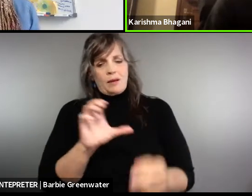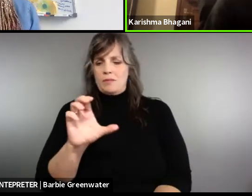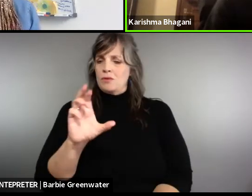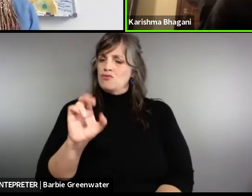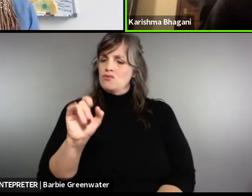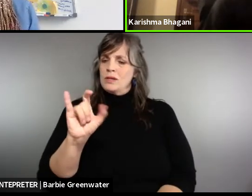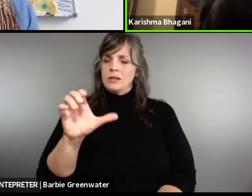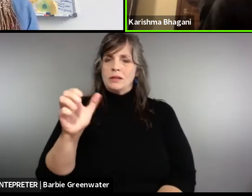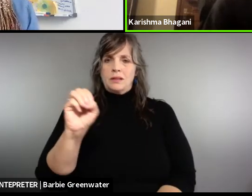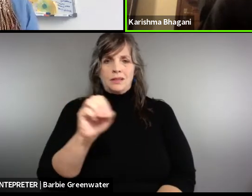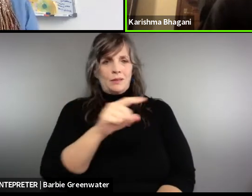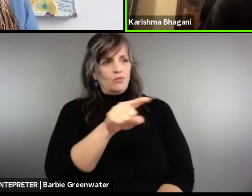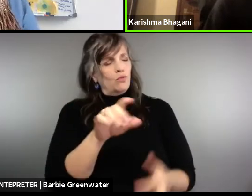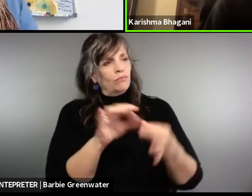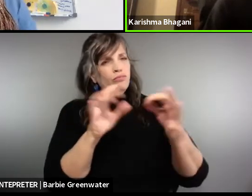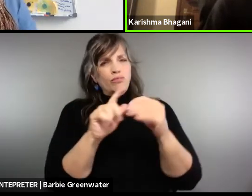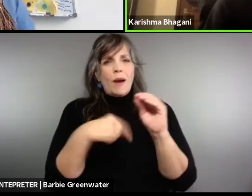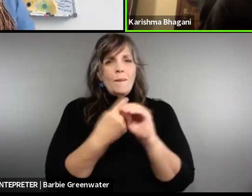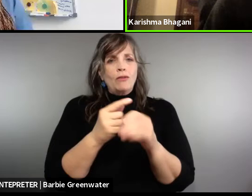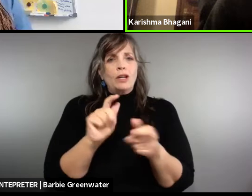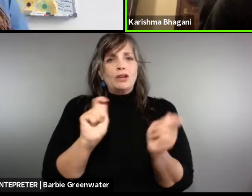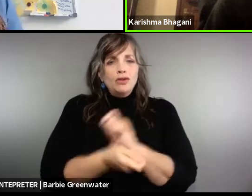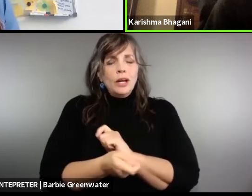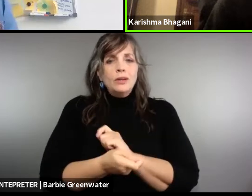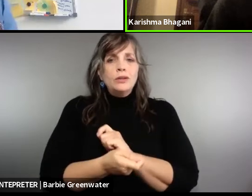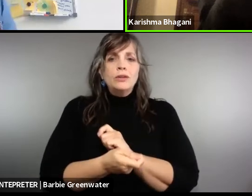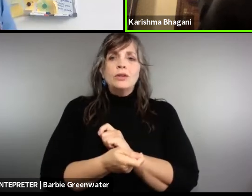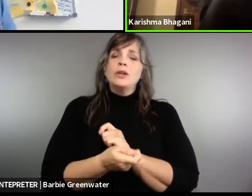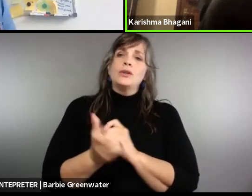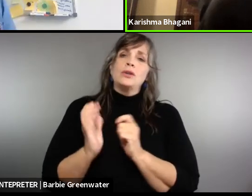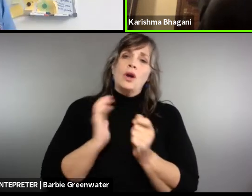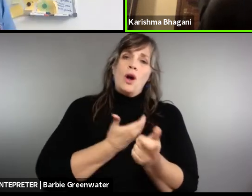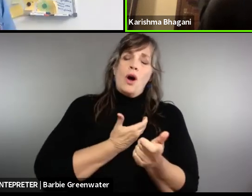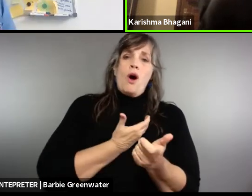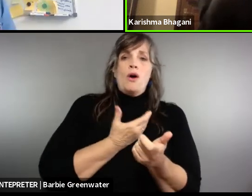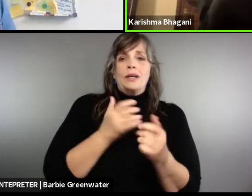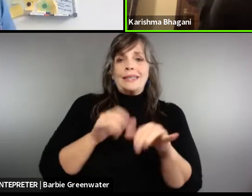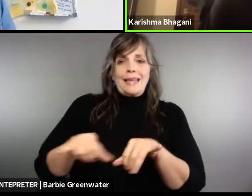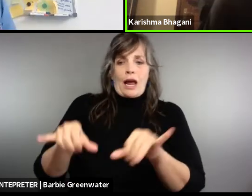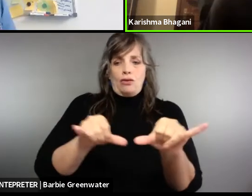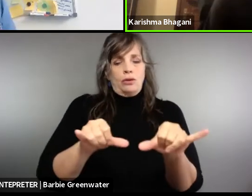Like I think there's a space for changing our standards of what we understand as good work.